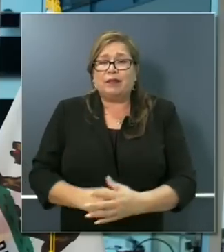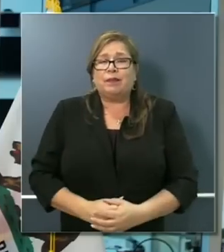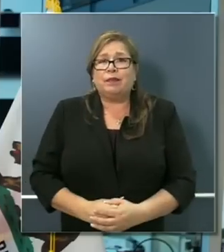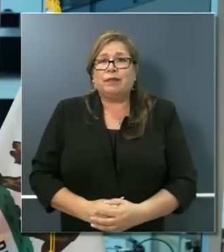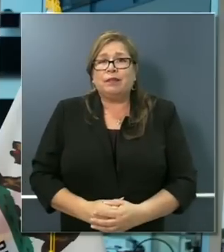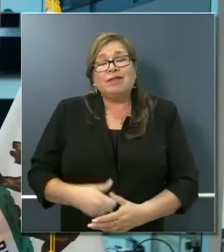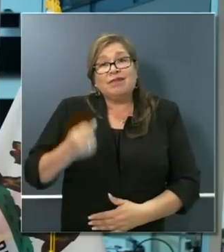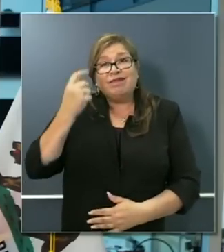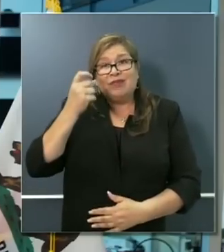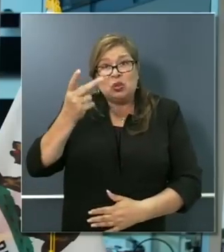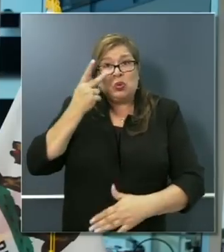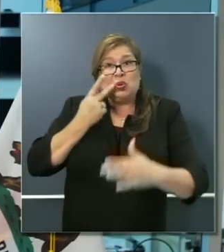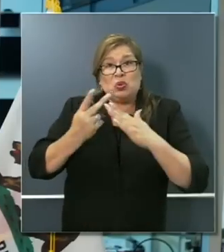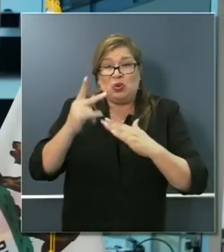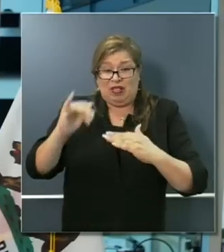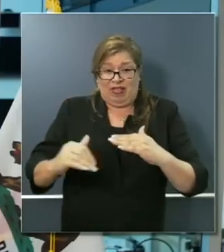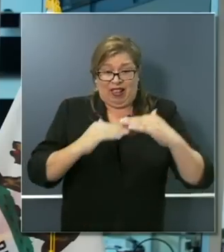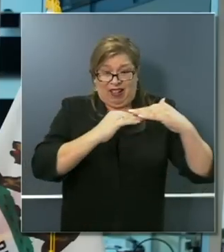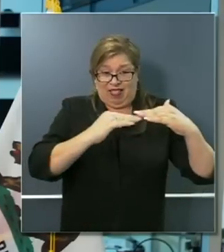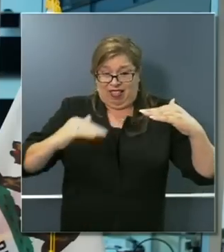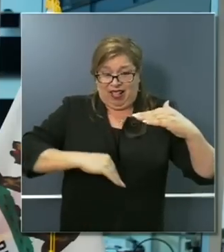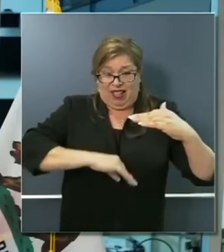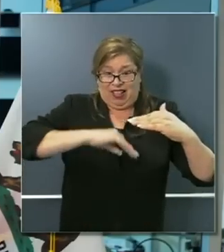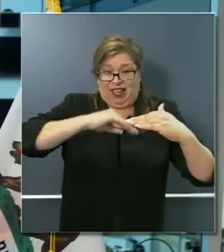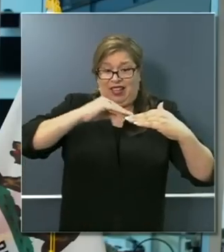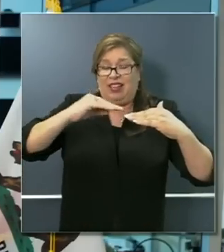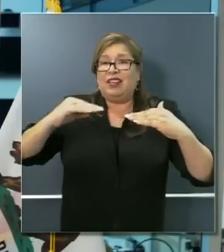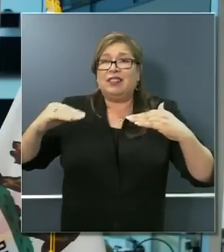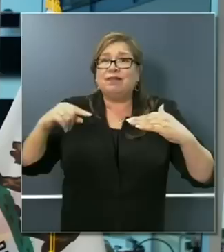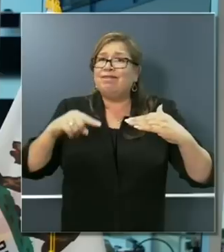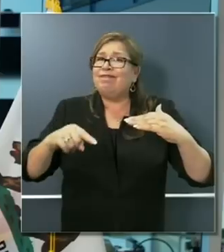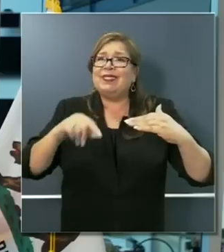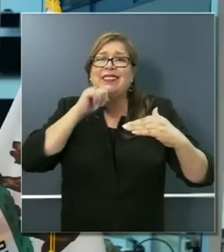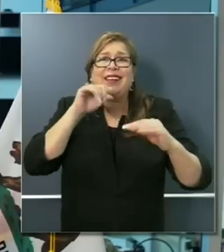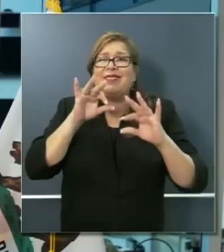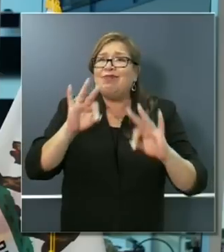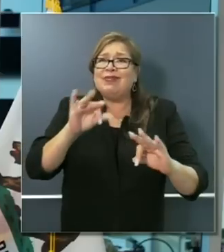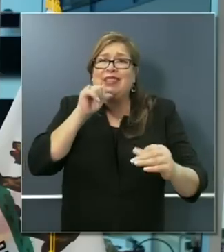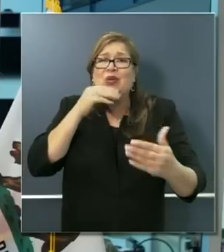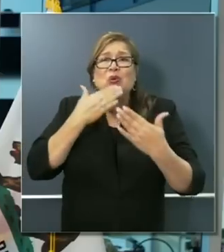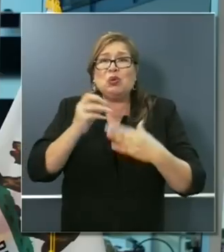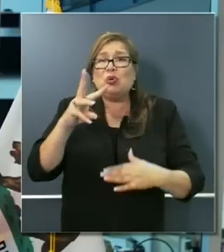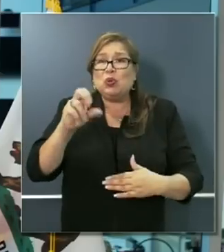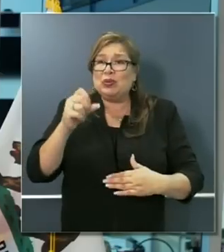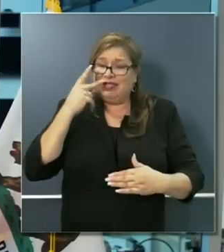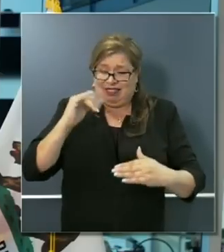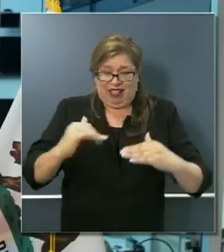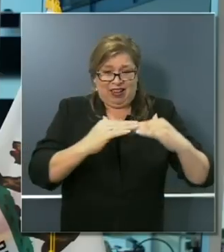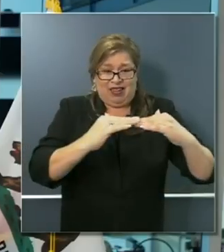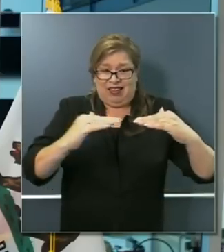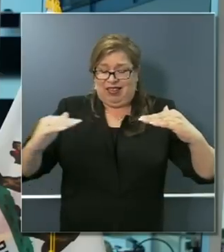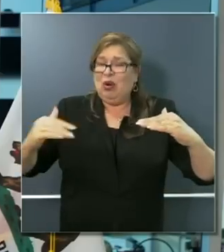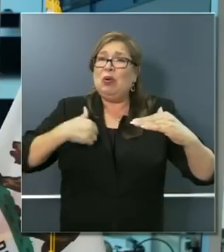ACCOUNTABLE, WORKING WITHIN OUR COMMUNITIES TO DO ALL THAT WE CAN DO TO STAY HOME AND SAVE LIVES. I